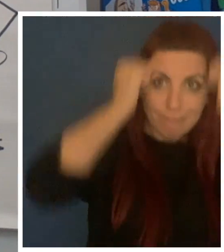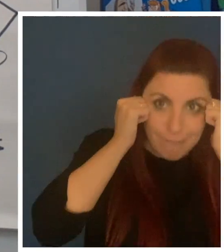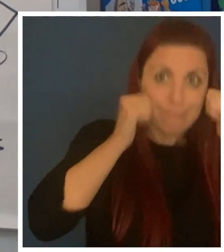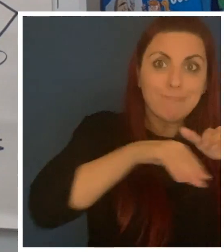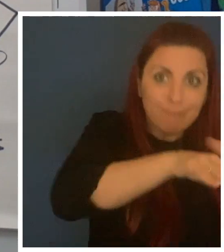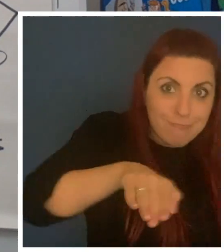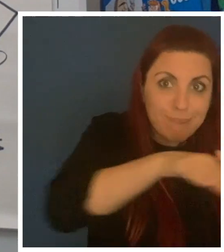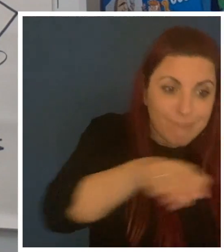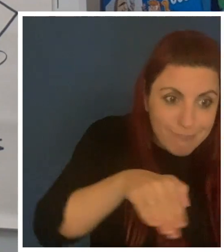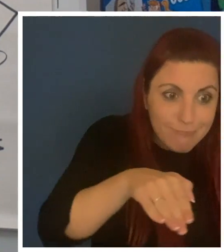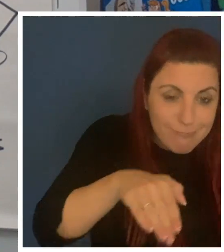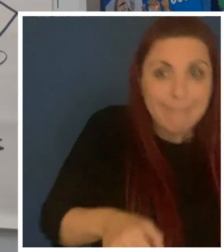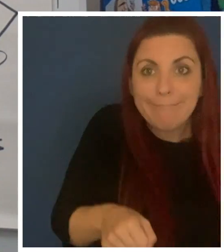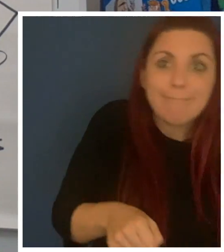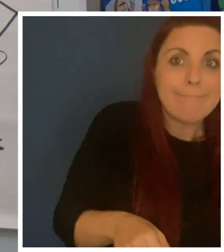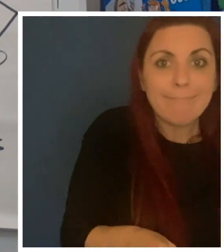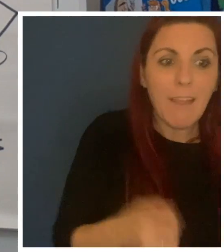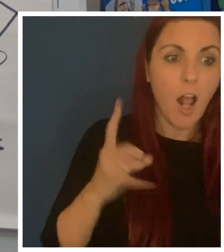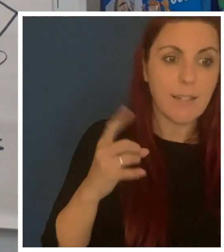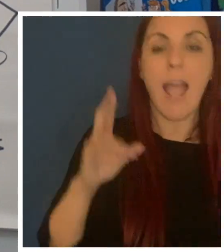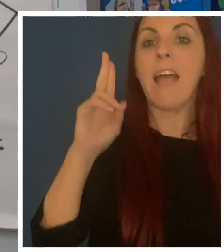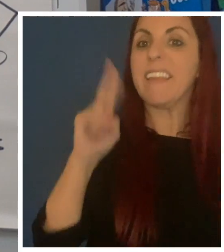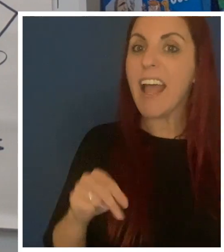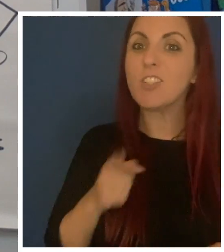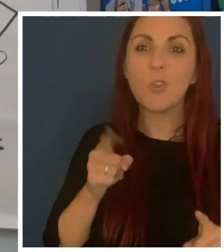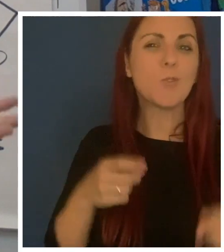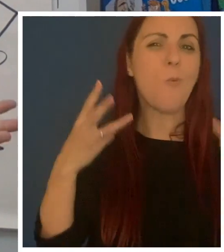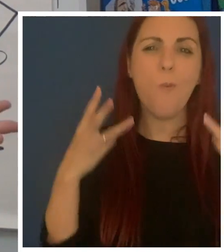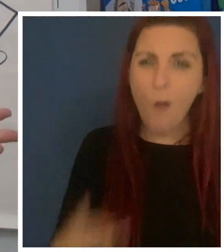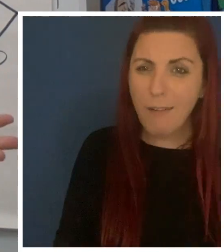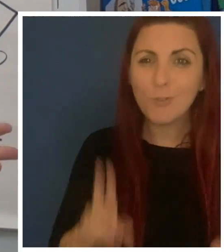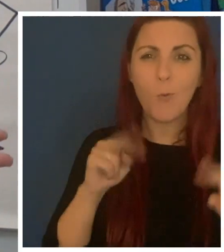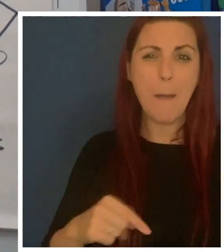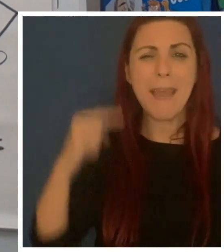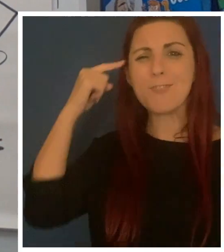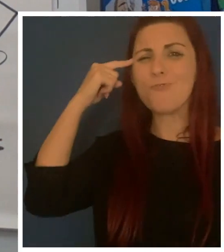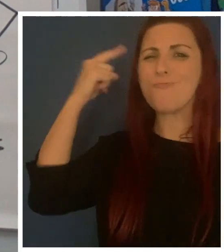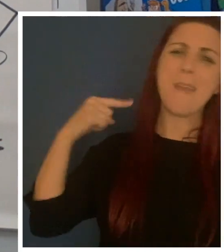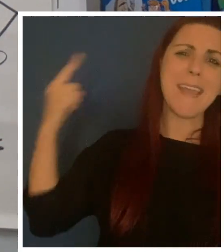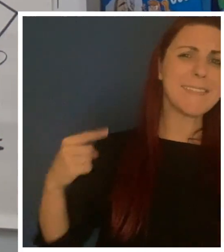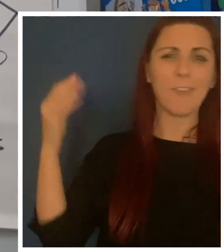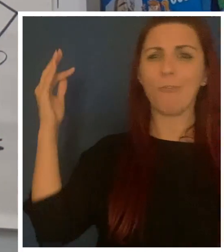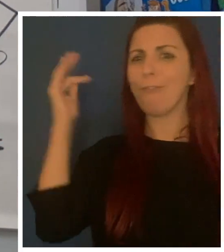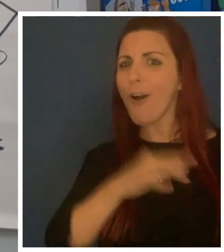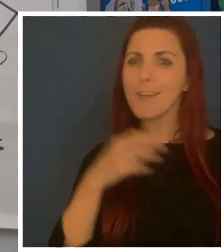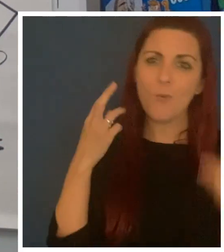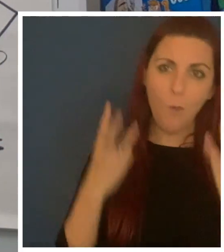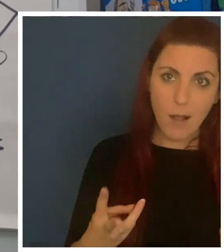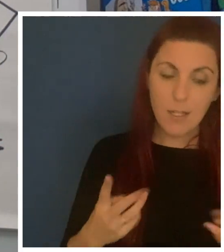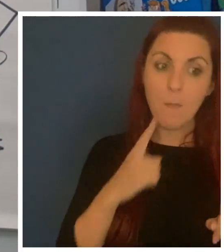little suitcase off to west Cork, he could do whatever you like, he could be as crazy as you like, but guys when you finish your comic strip